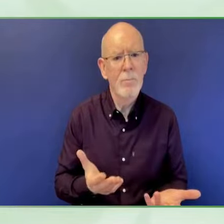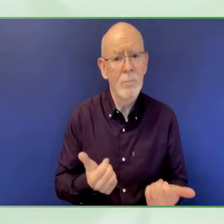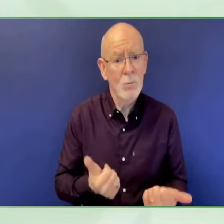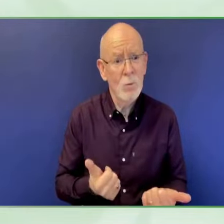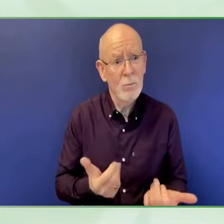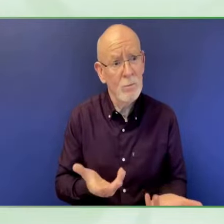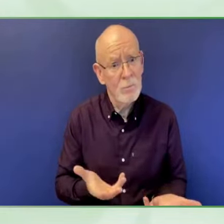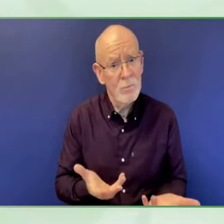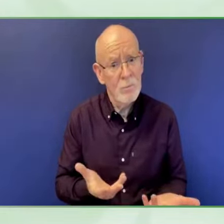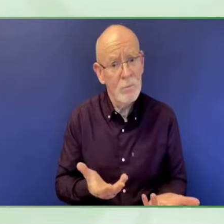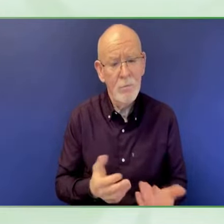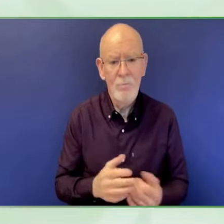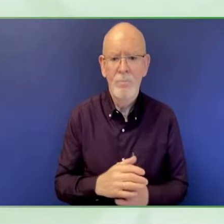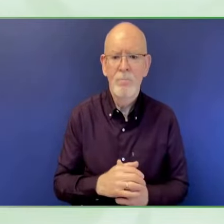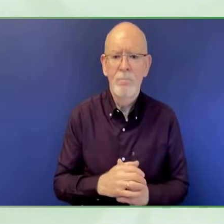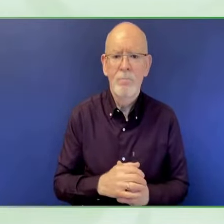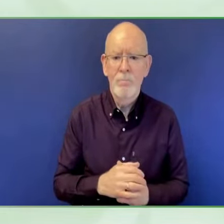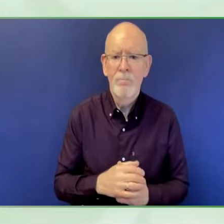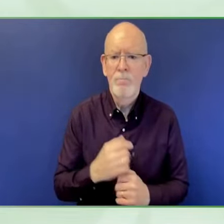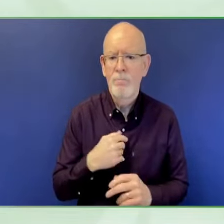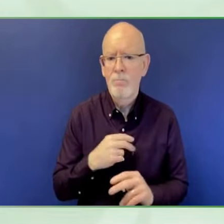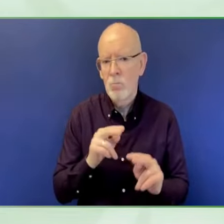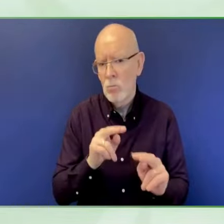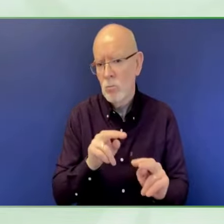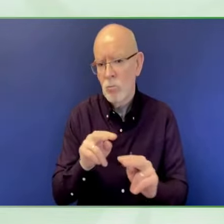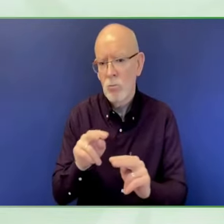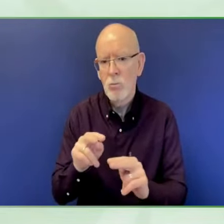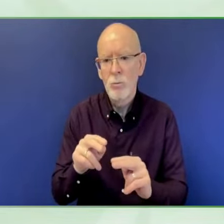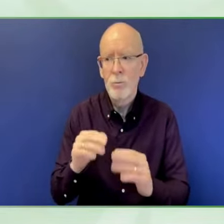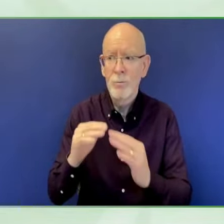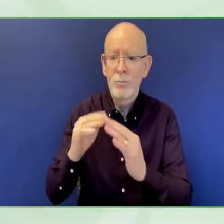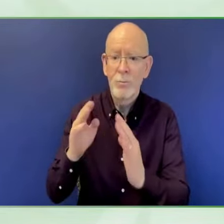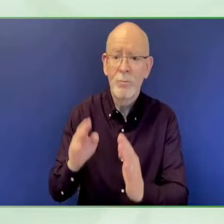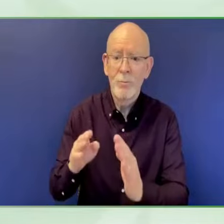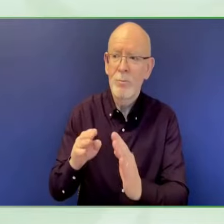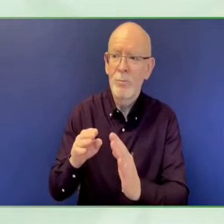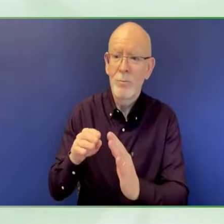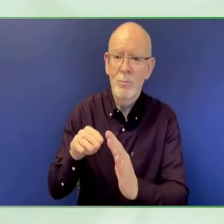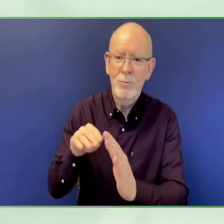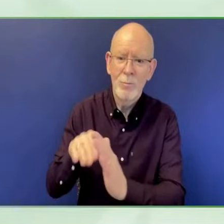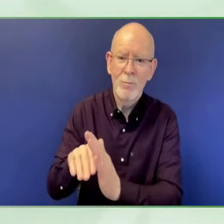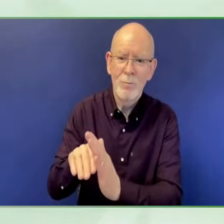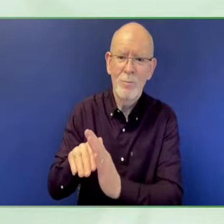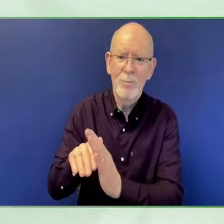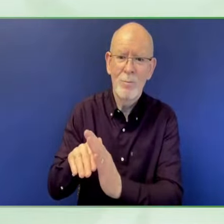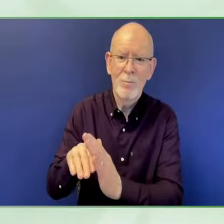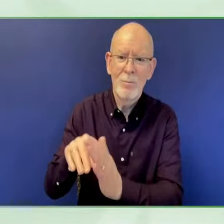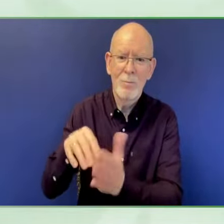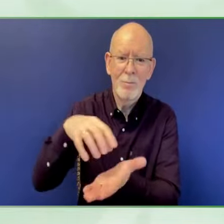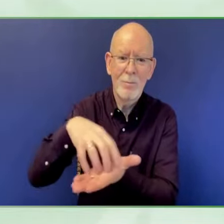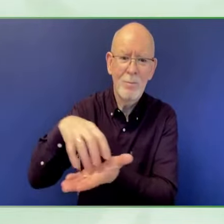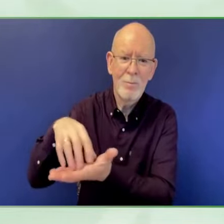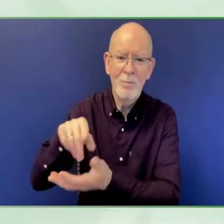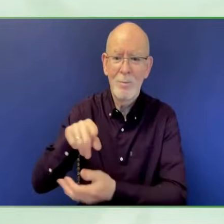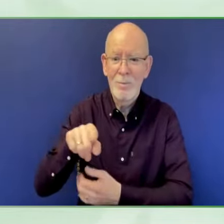This is torturing.